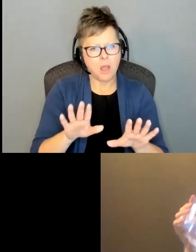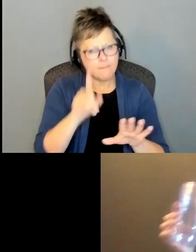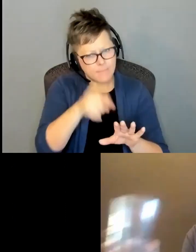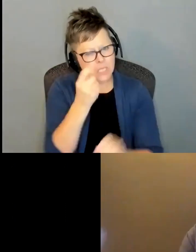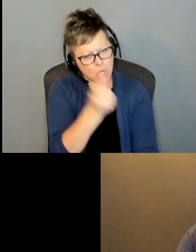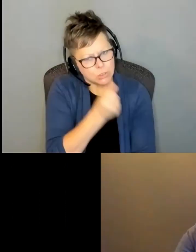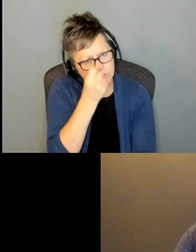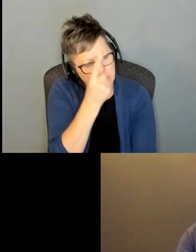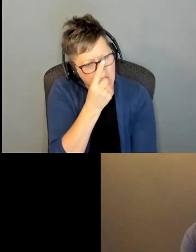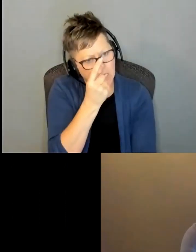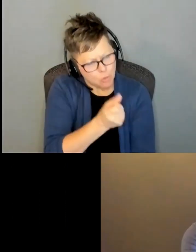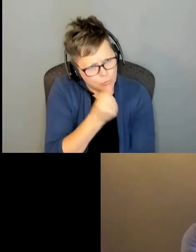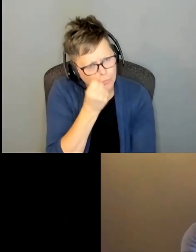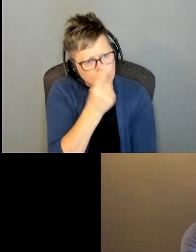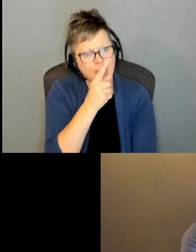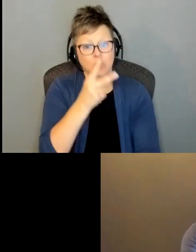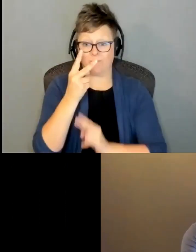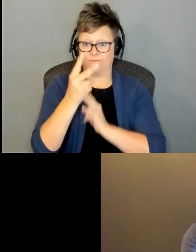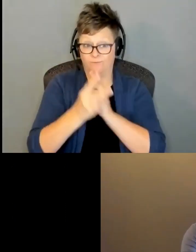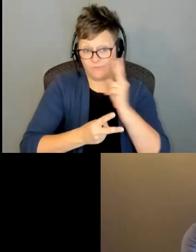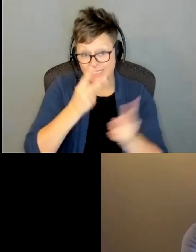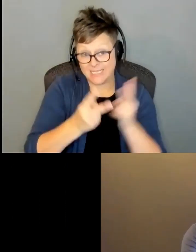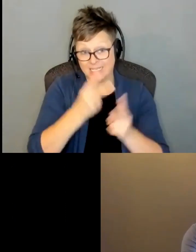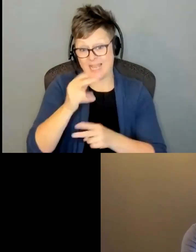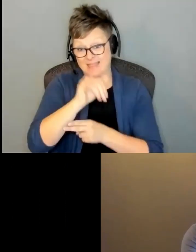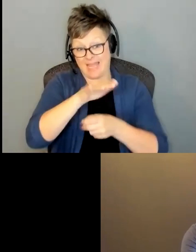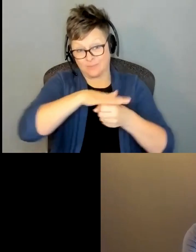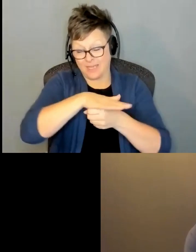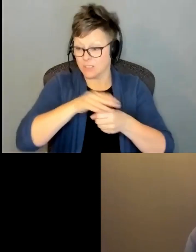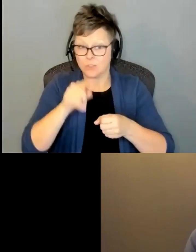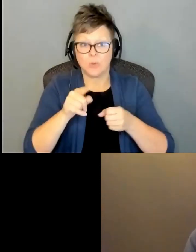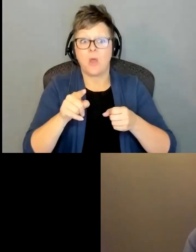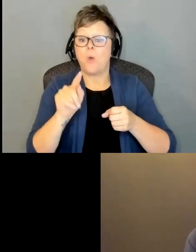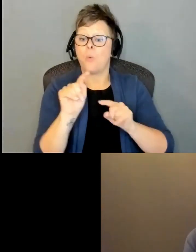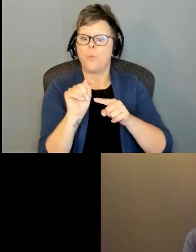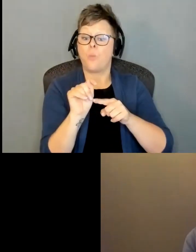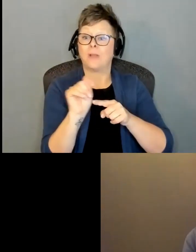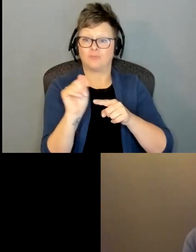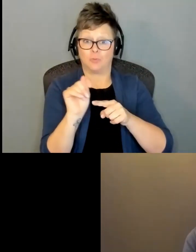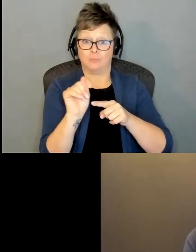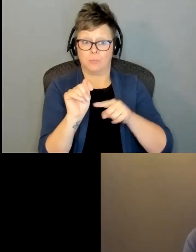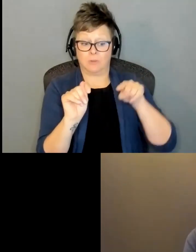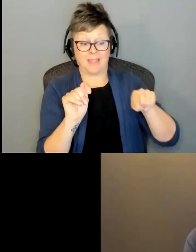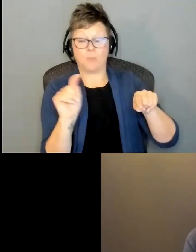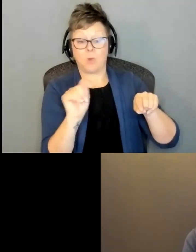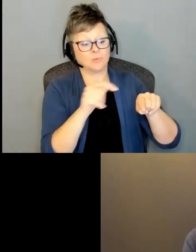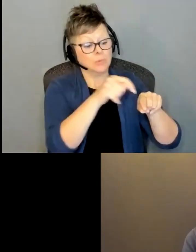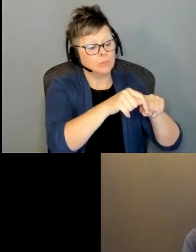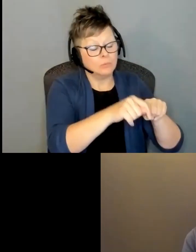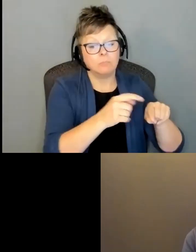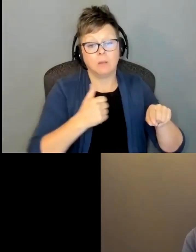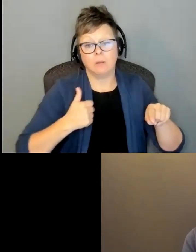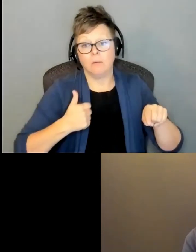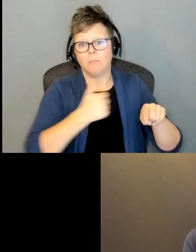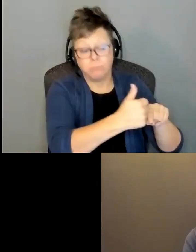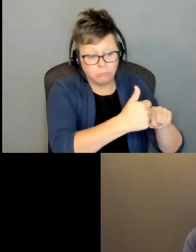When you visit a Carea space, from the washroom that we use, you know, to the language that